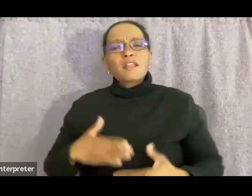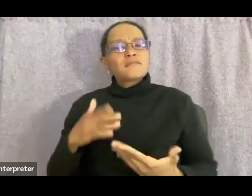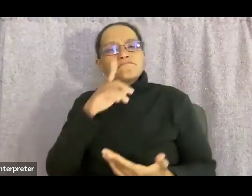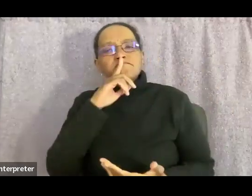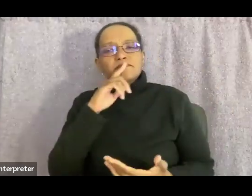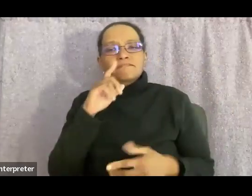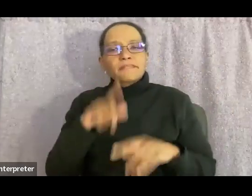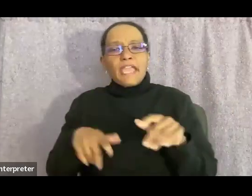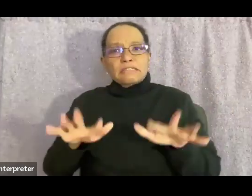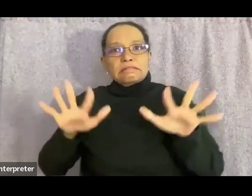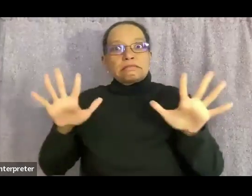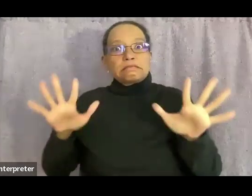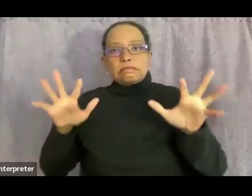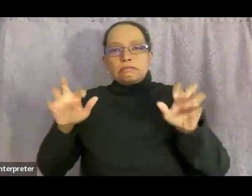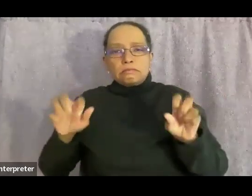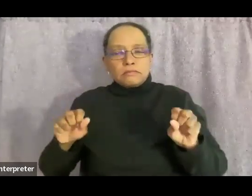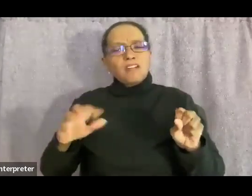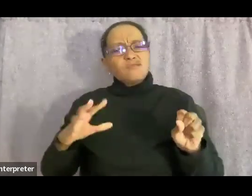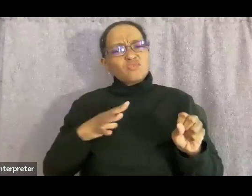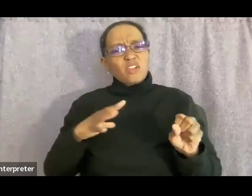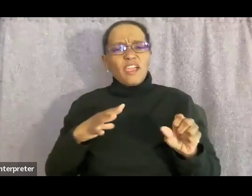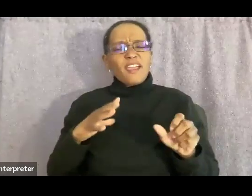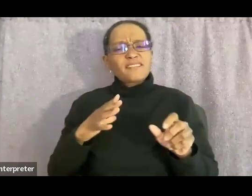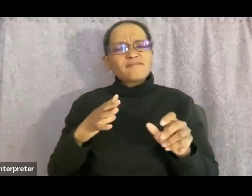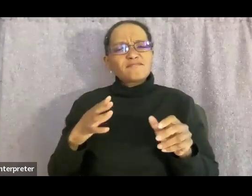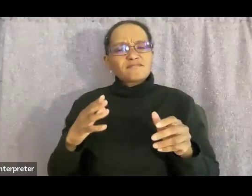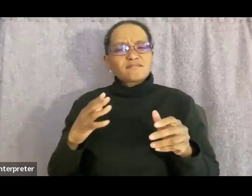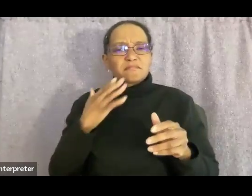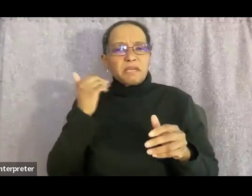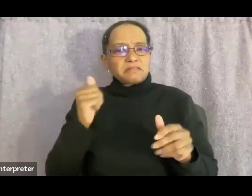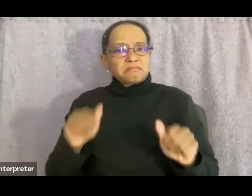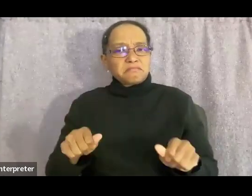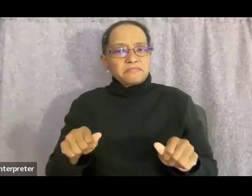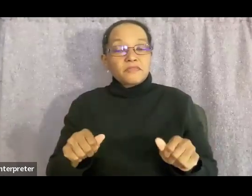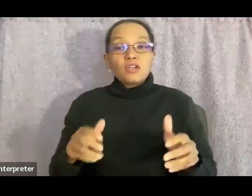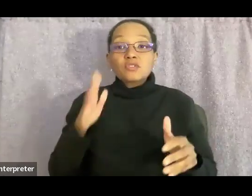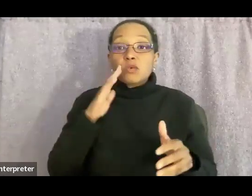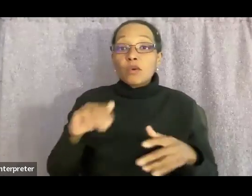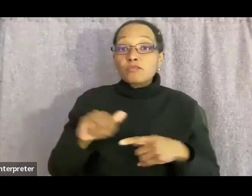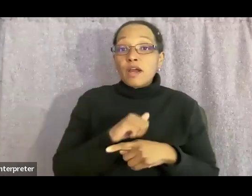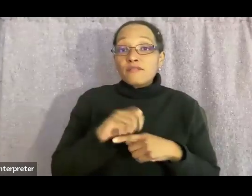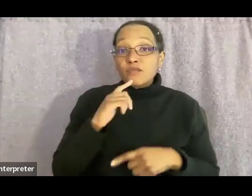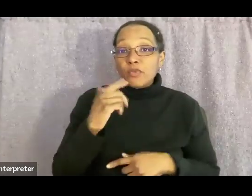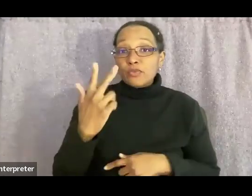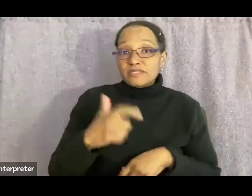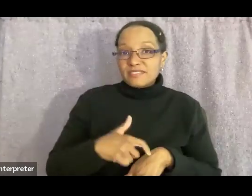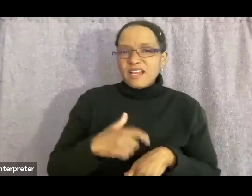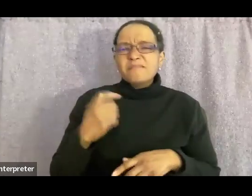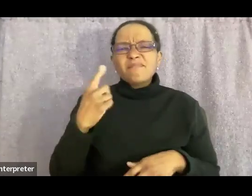Just get the main idea of it. So, let's do three of those, because sometimes hand muscles could get crampy. We're not going to do five.